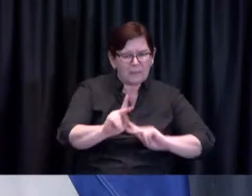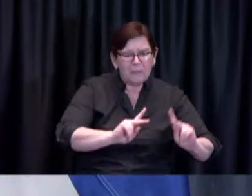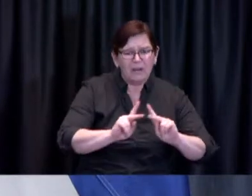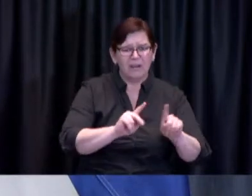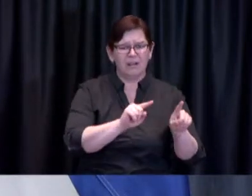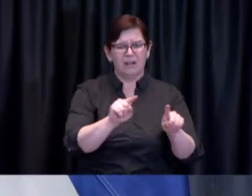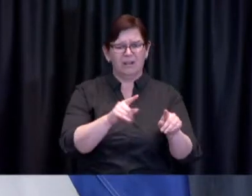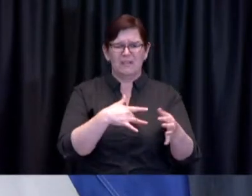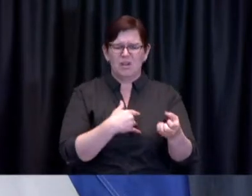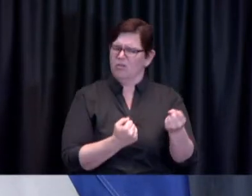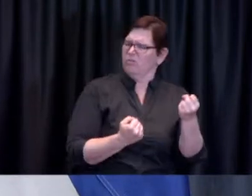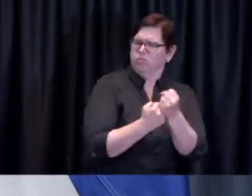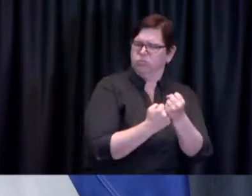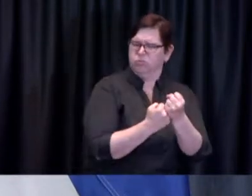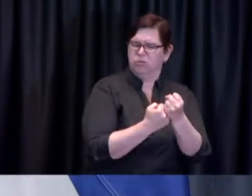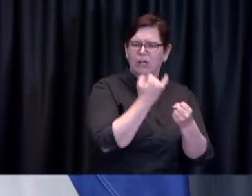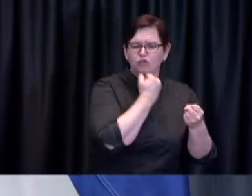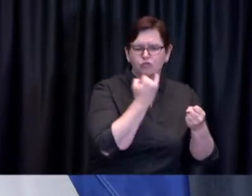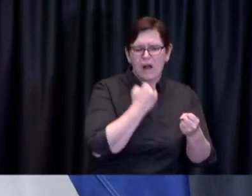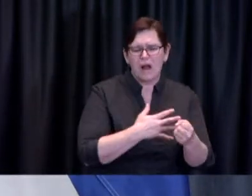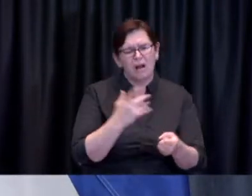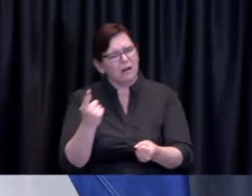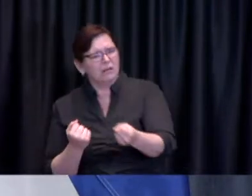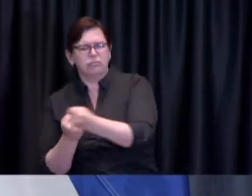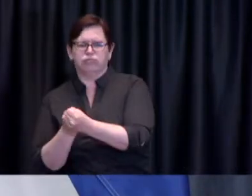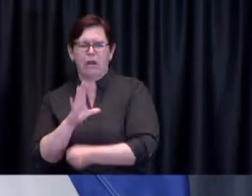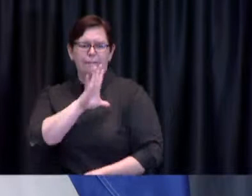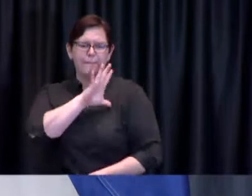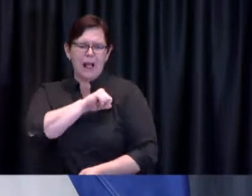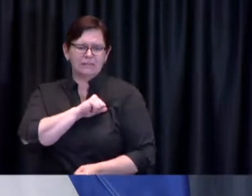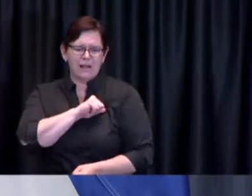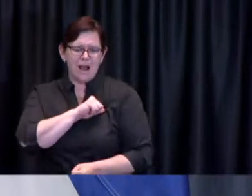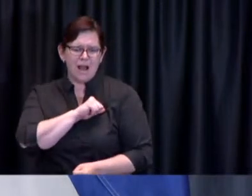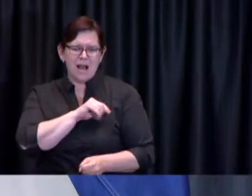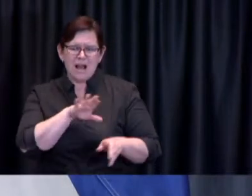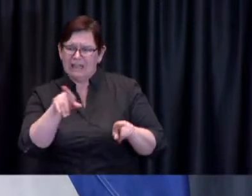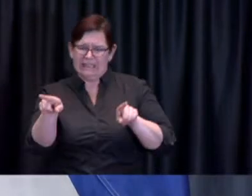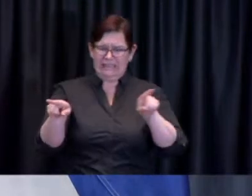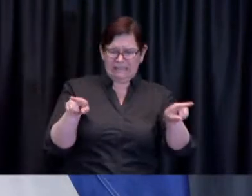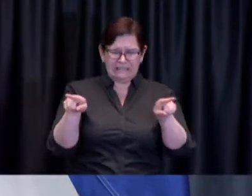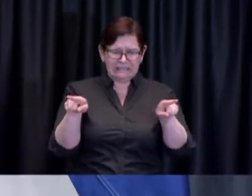other people who would describe themselves as pro-palestinian i know many of them and they